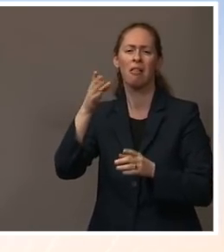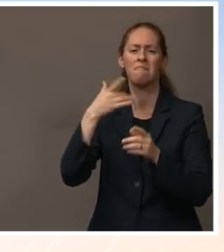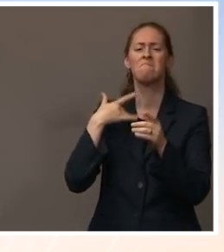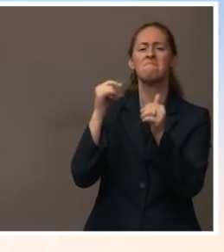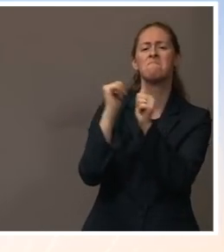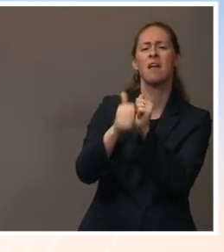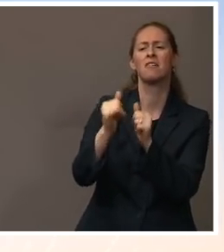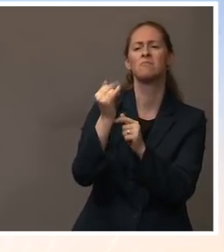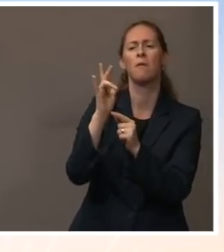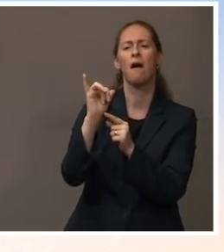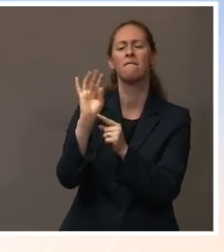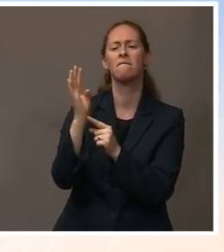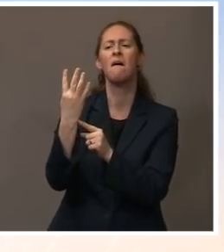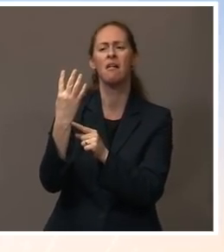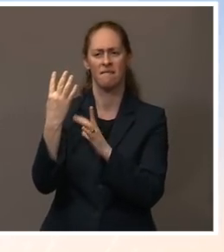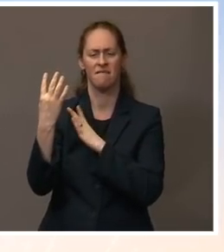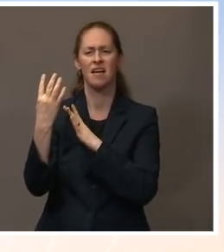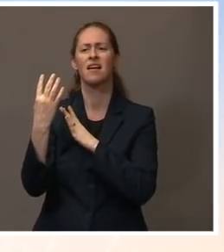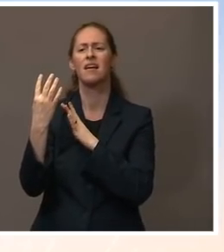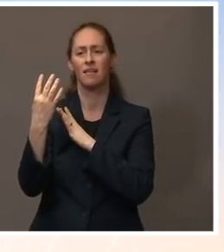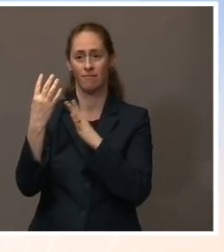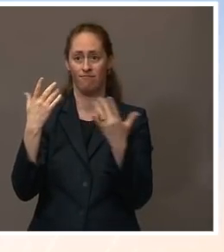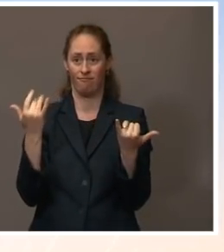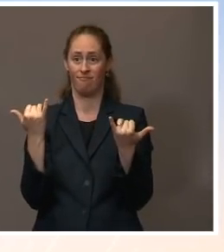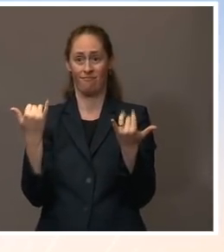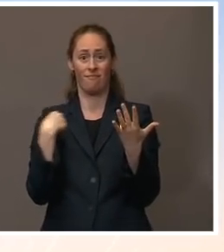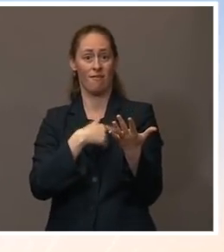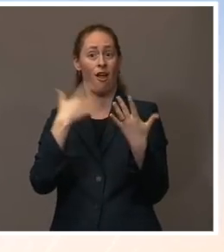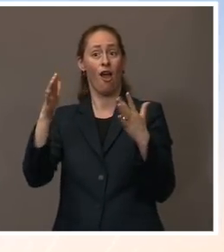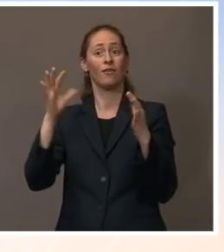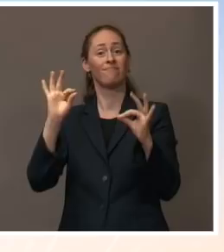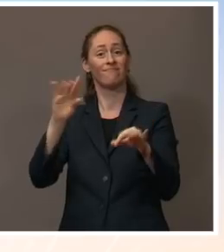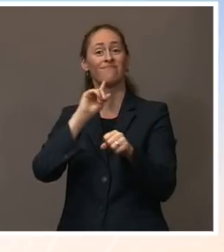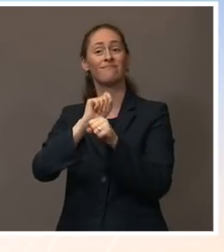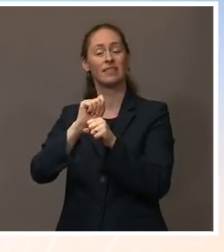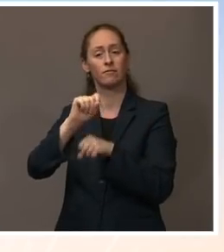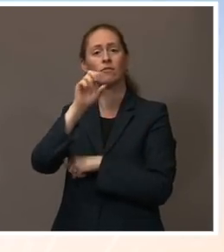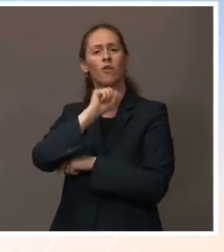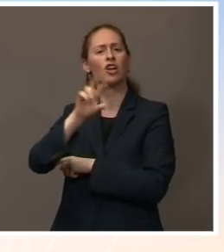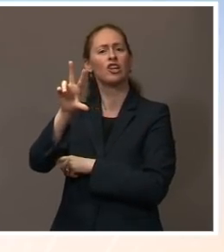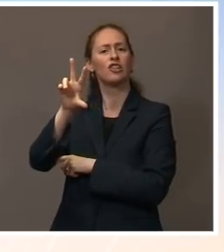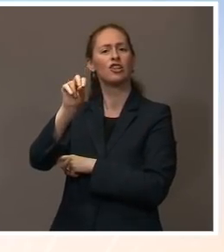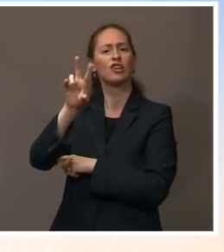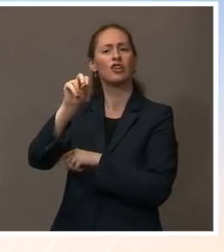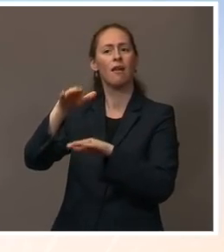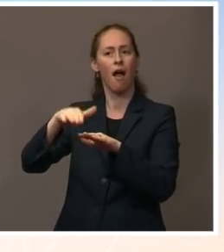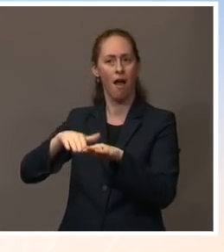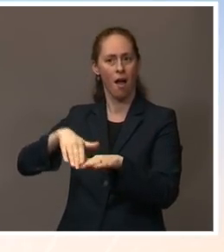we're going to be already at that point for people who are 30 years of age and older. What we also know, though --